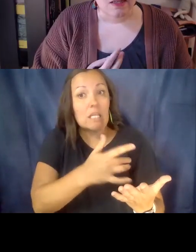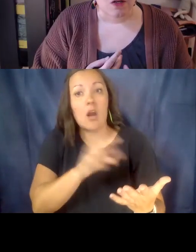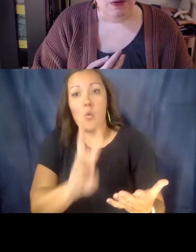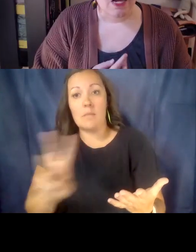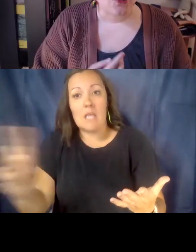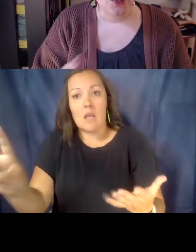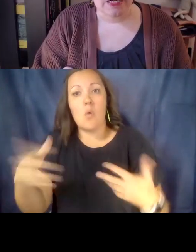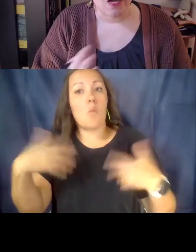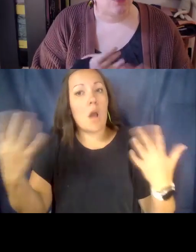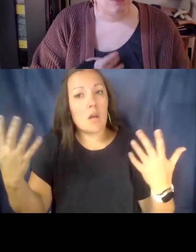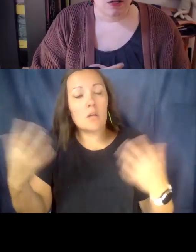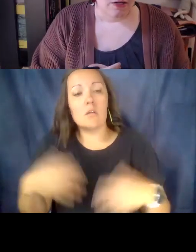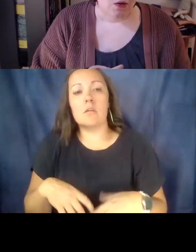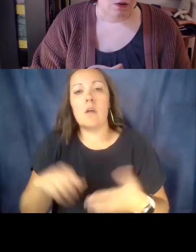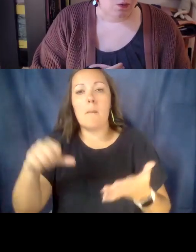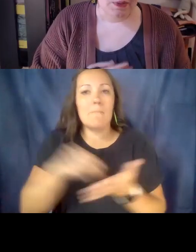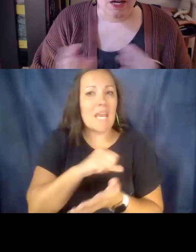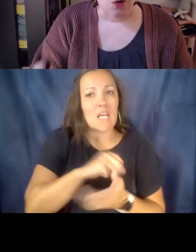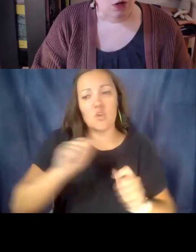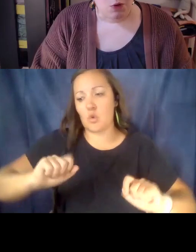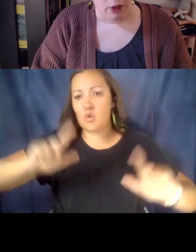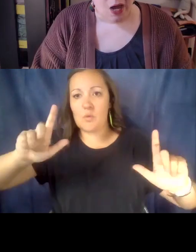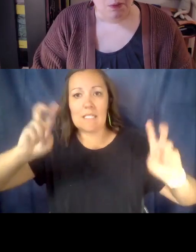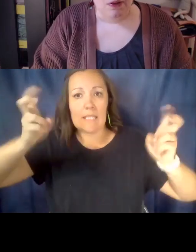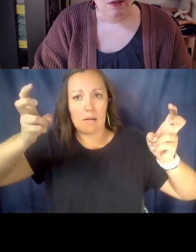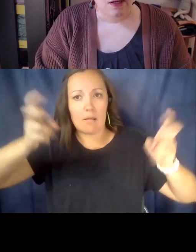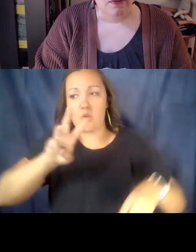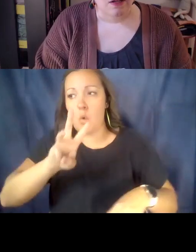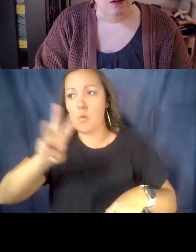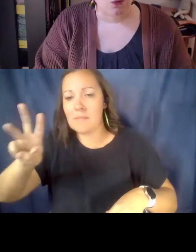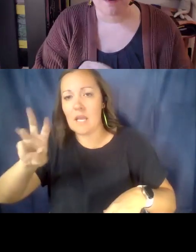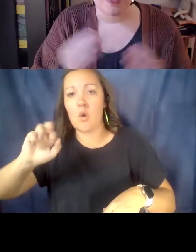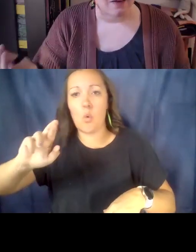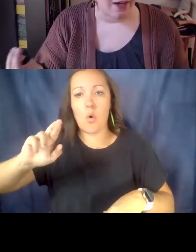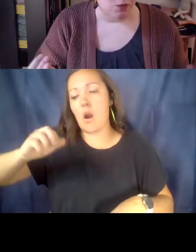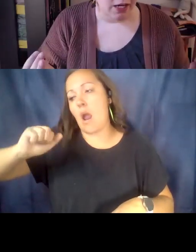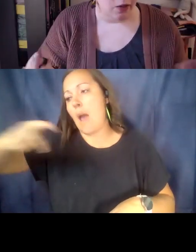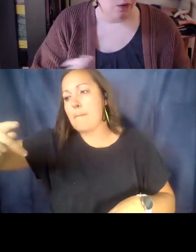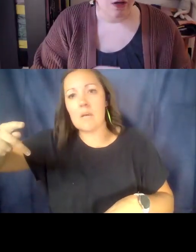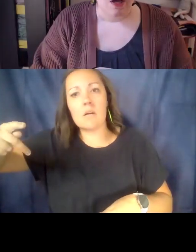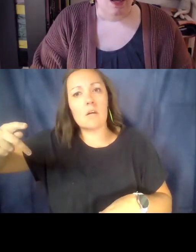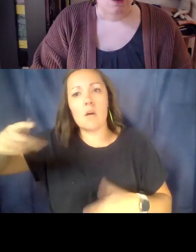the page or screen title. So a website or a mobile app, whatever is in the navigation menu and what